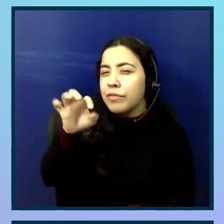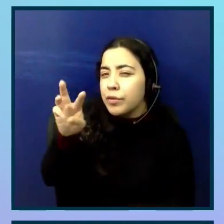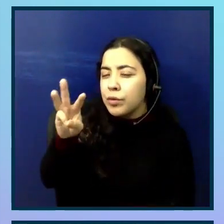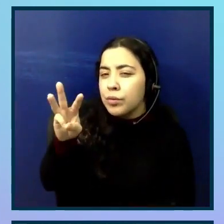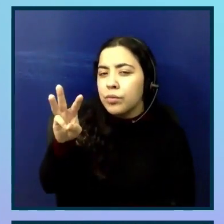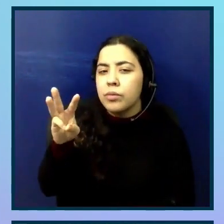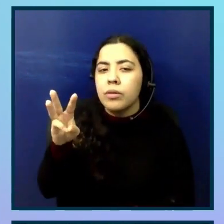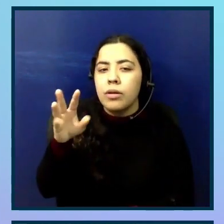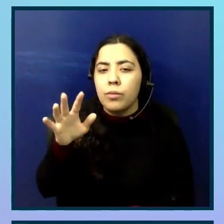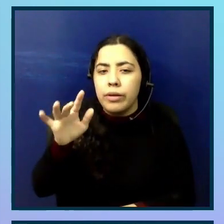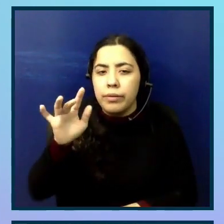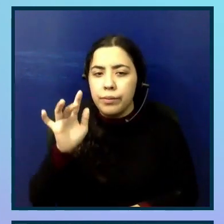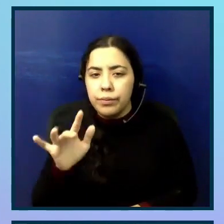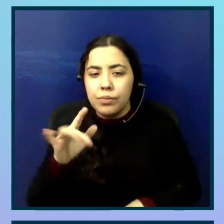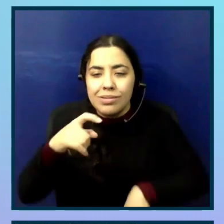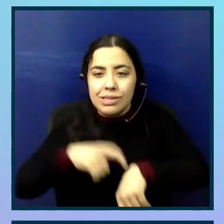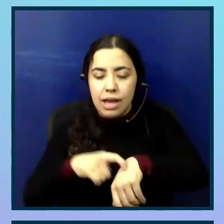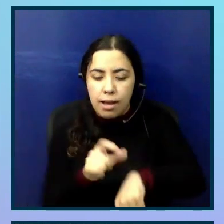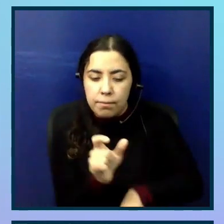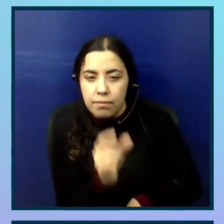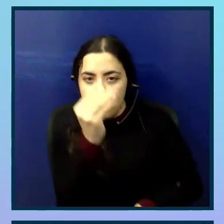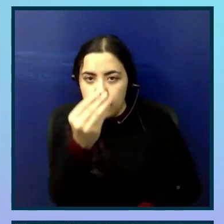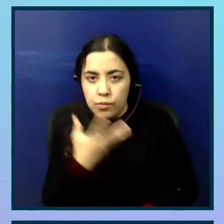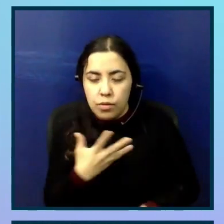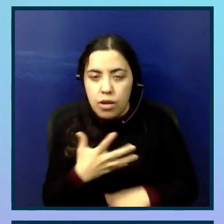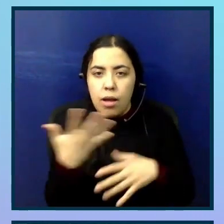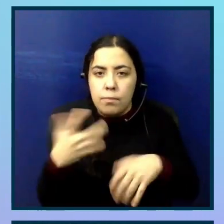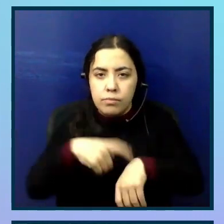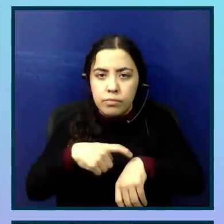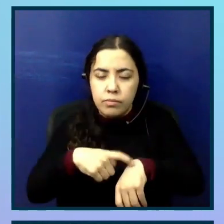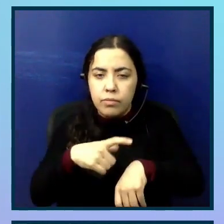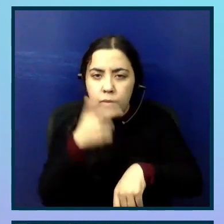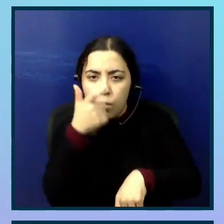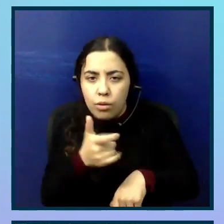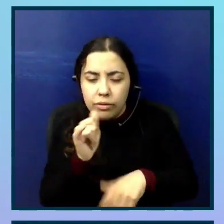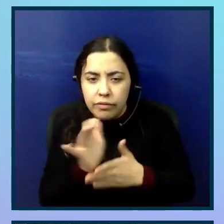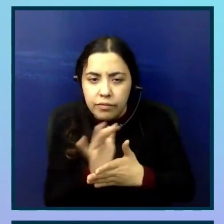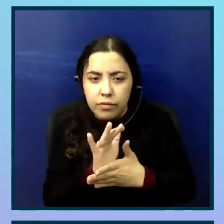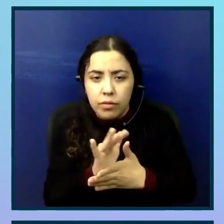So your standard video player. And audio clips are display an audio player